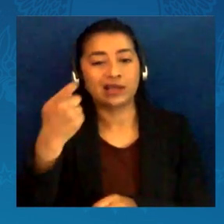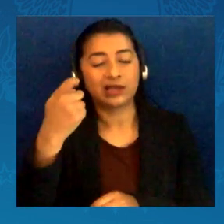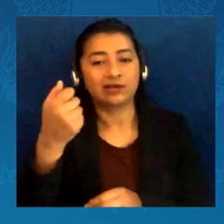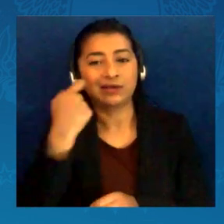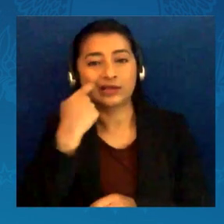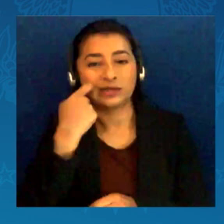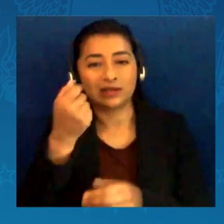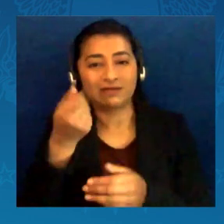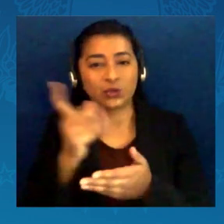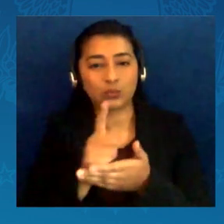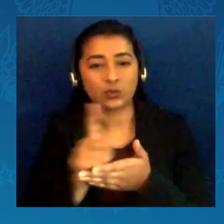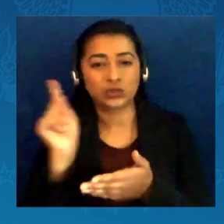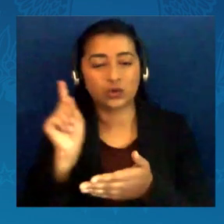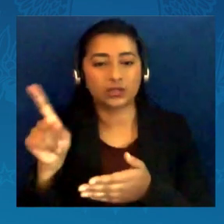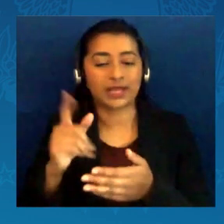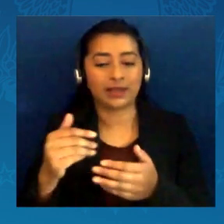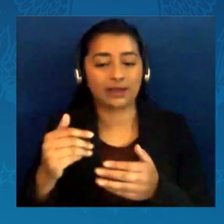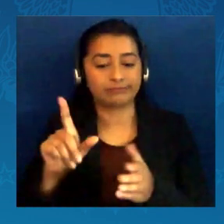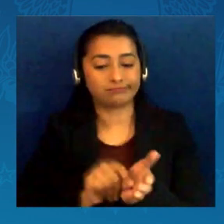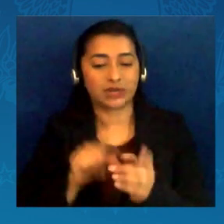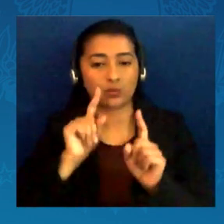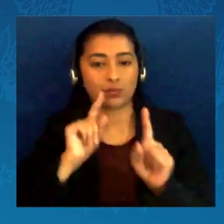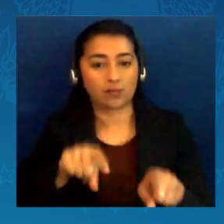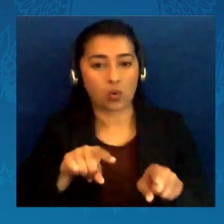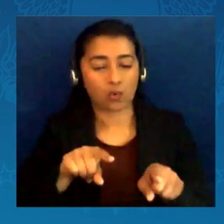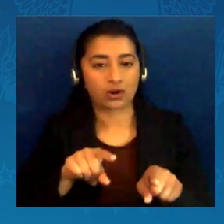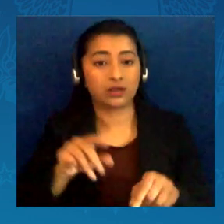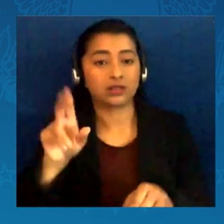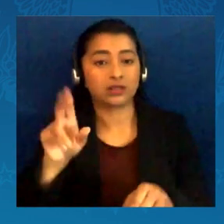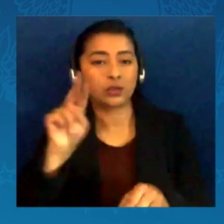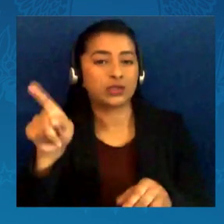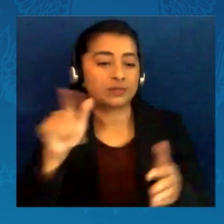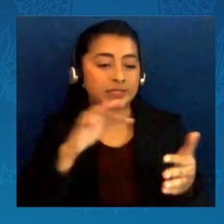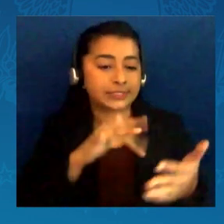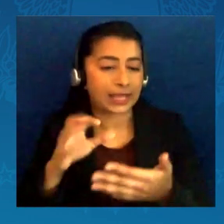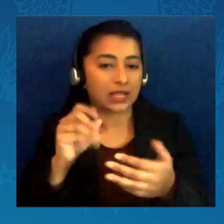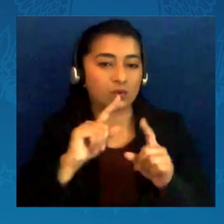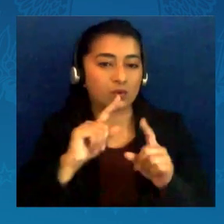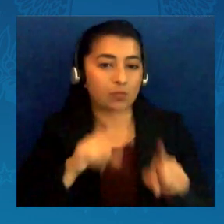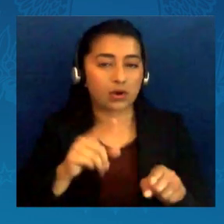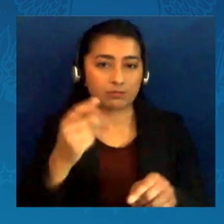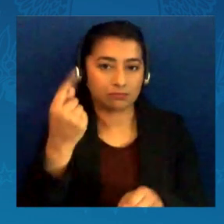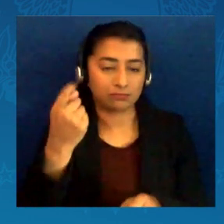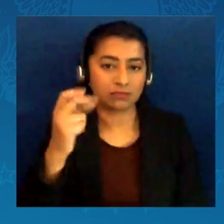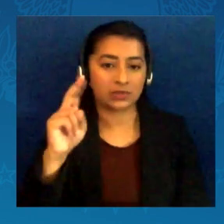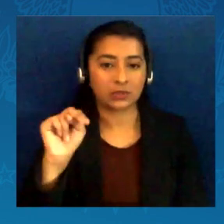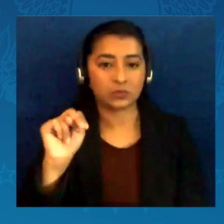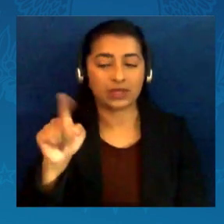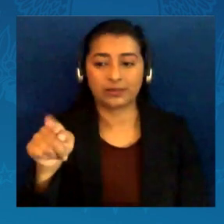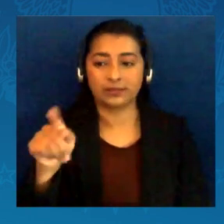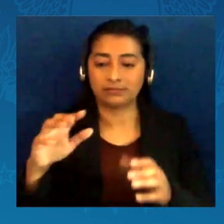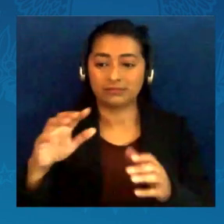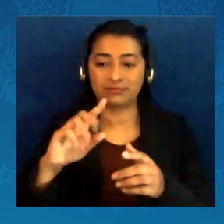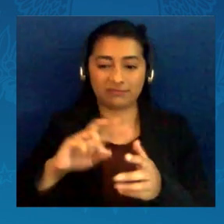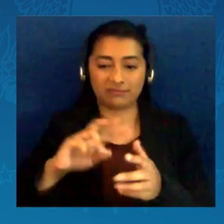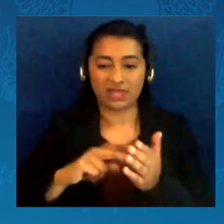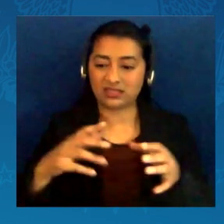as the UN has been studying and reporting. And remember, the UN means the collection of nations that don't always agree on everything